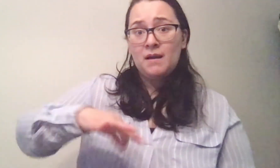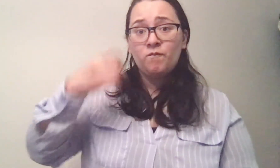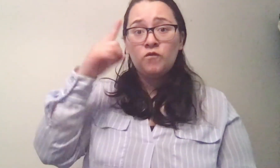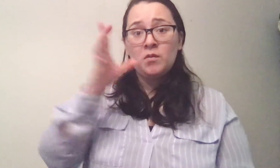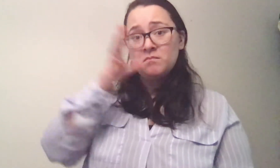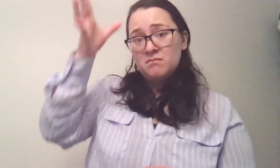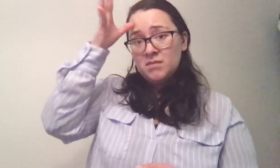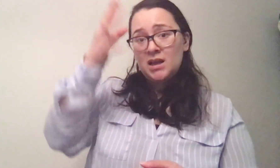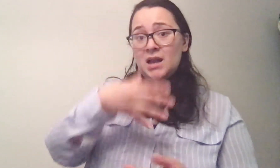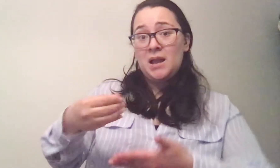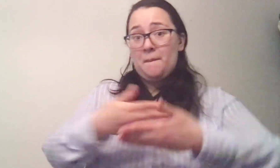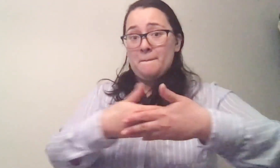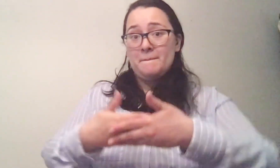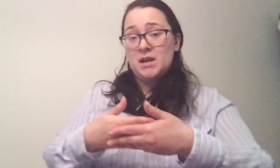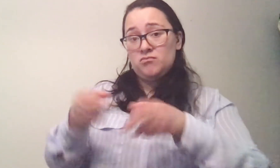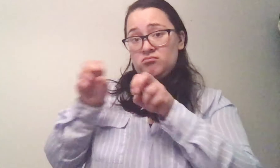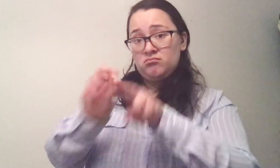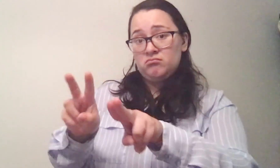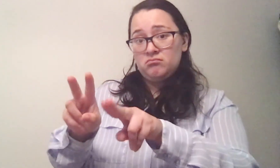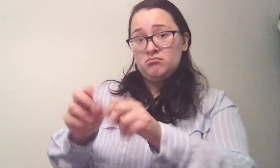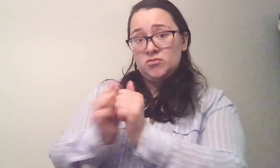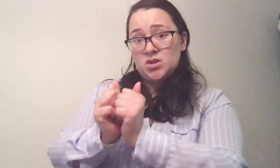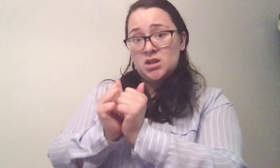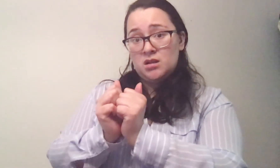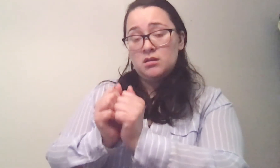parents and baby sleep together?